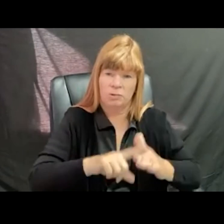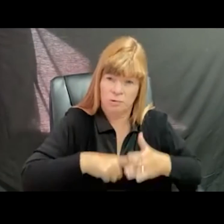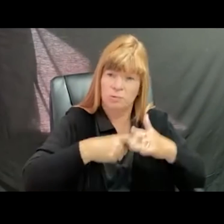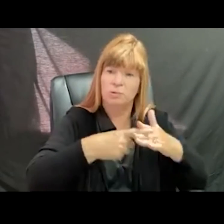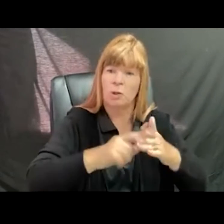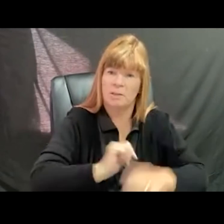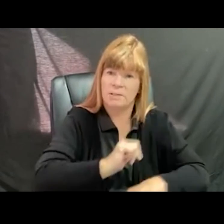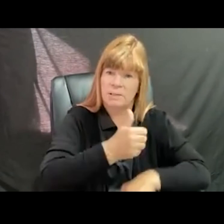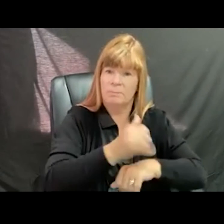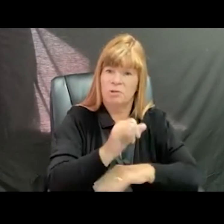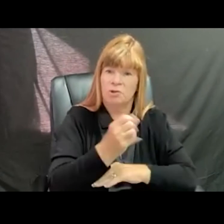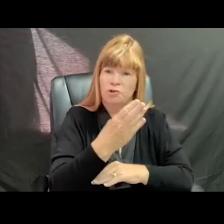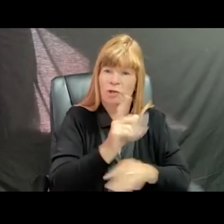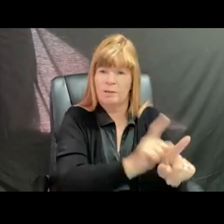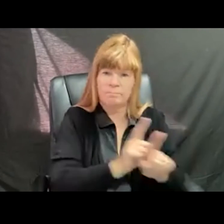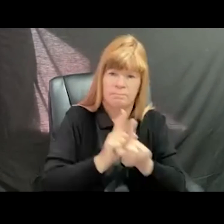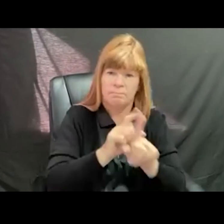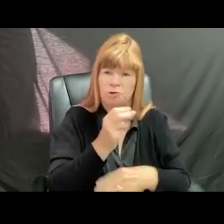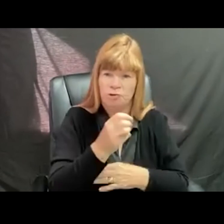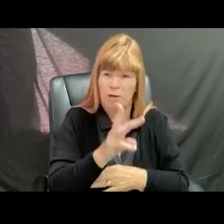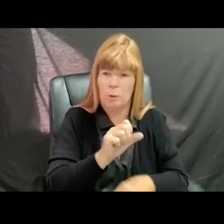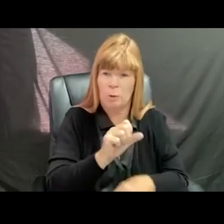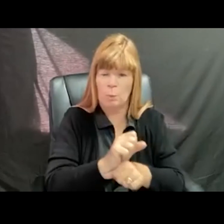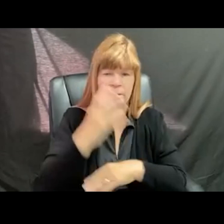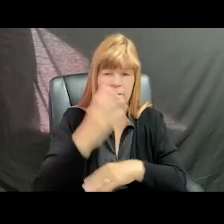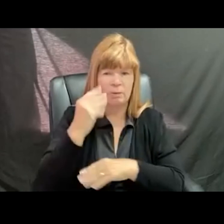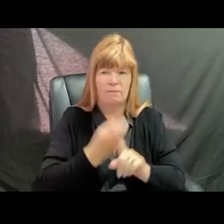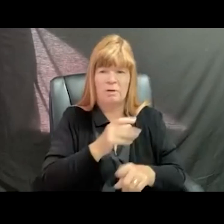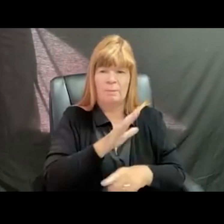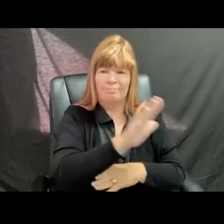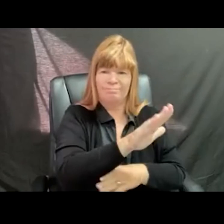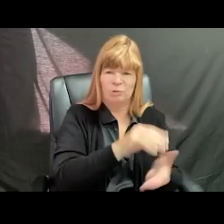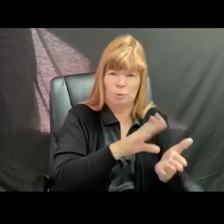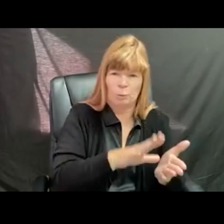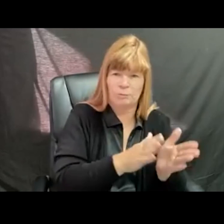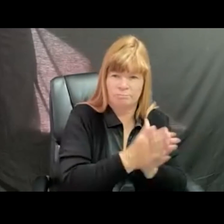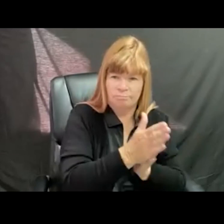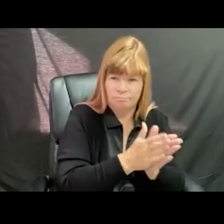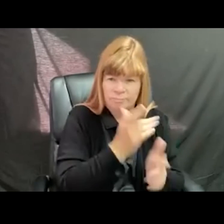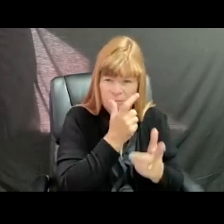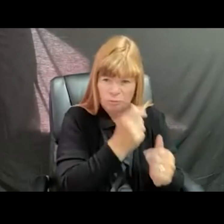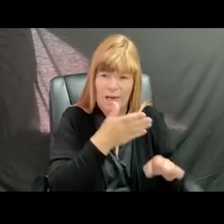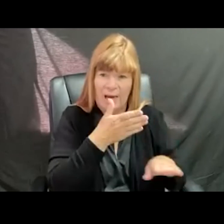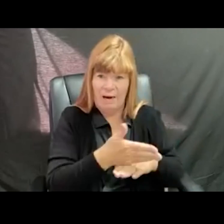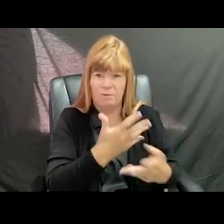work experience based on the student's interest after the student is deemed eligible for services?